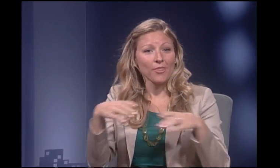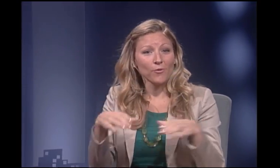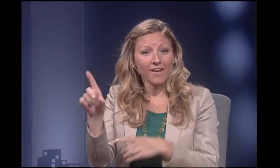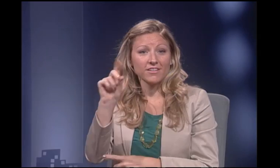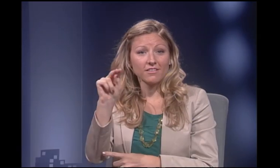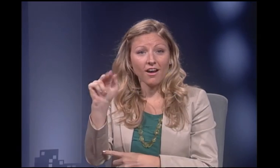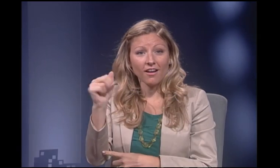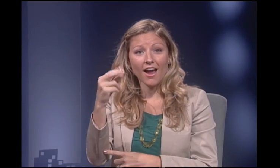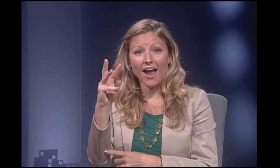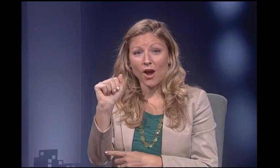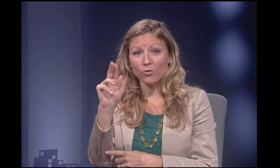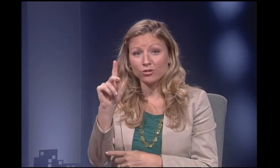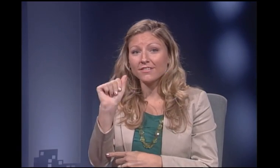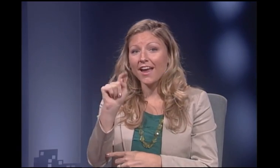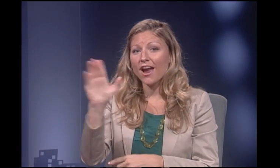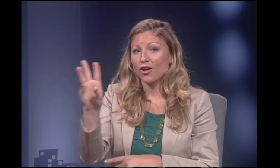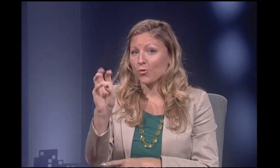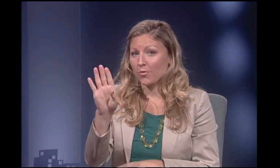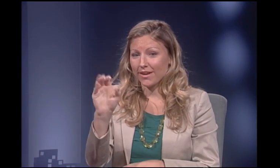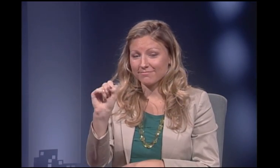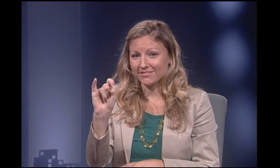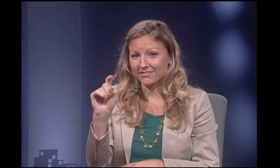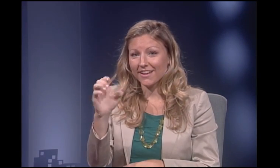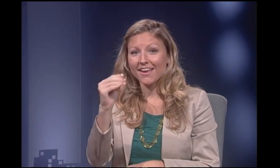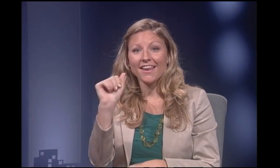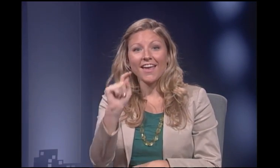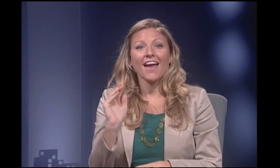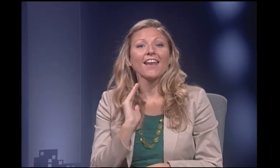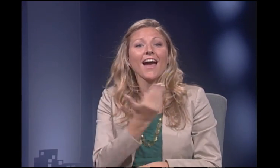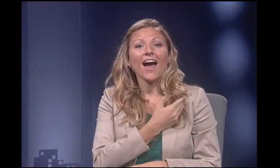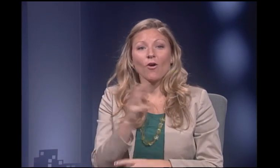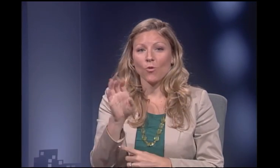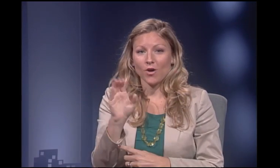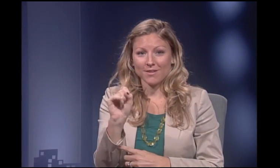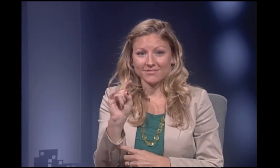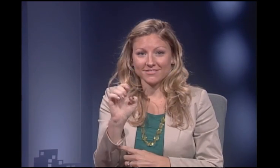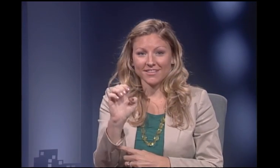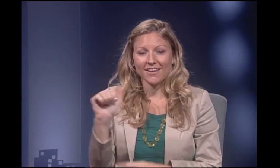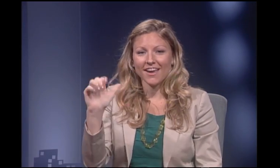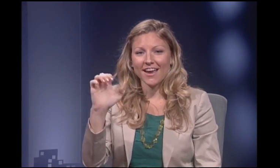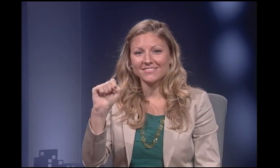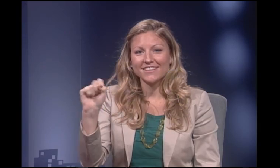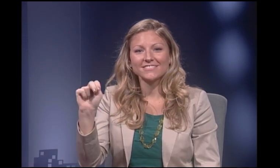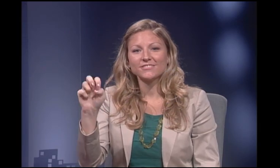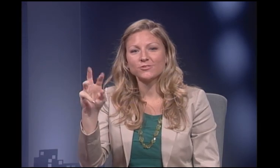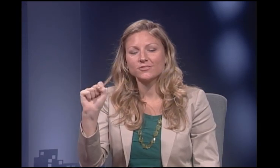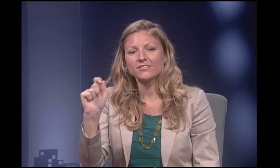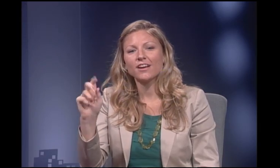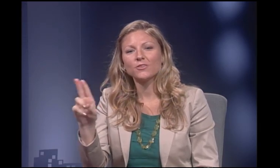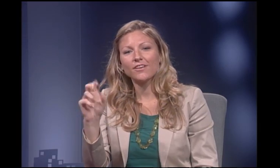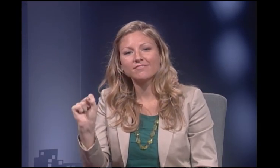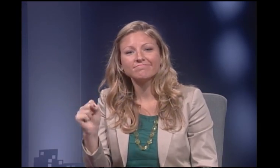You can learn more about the work of Donna Howard at her website and at our website, accessnews.us